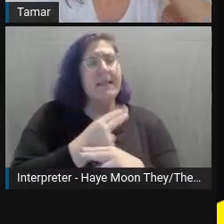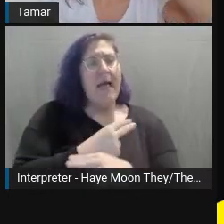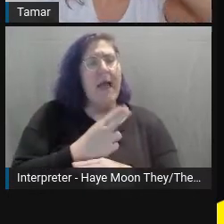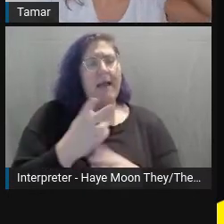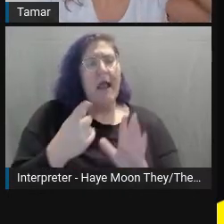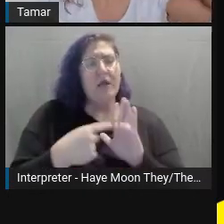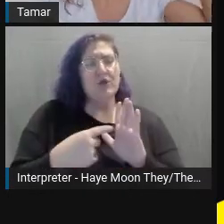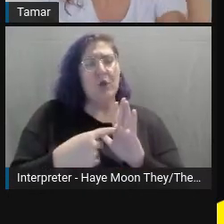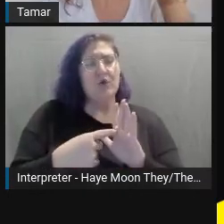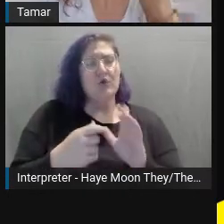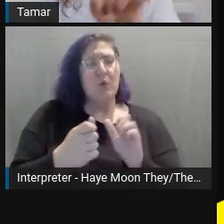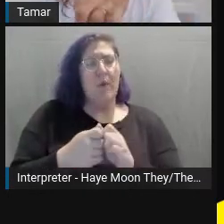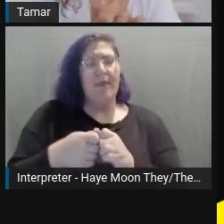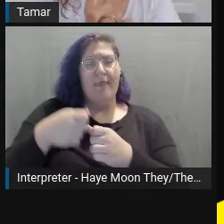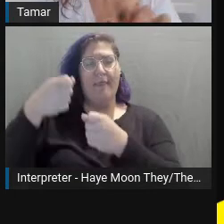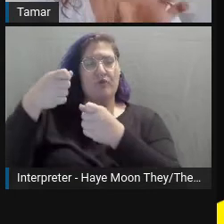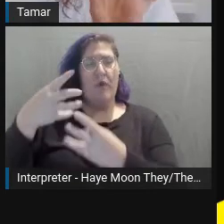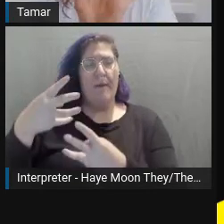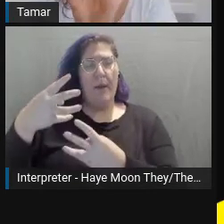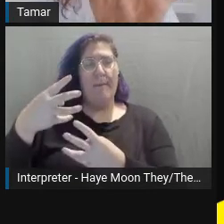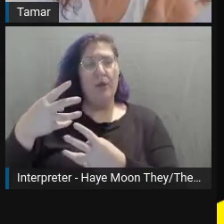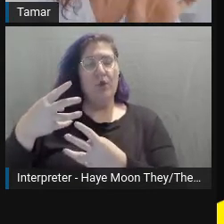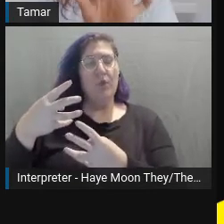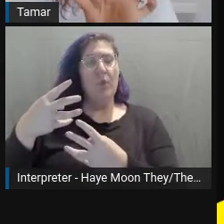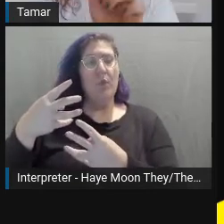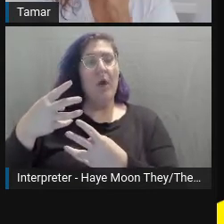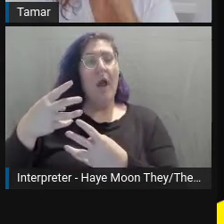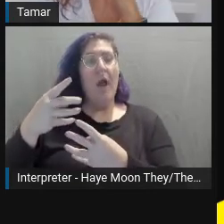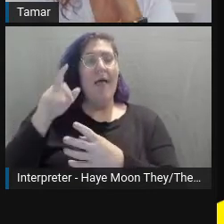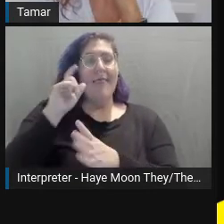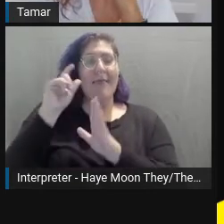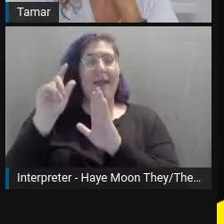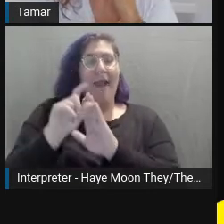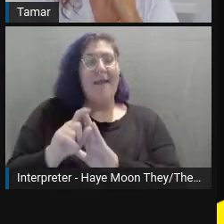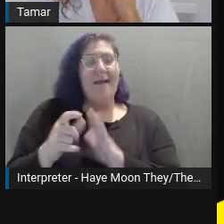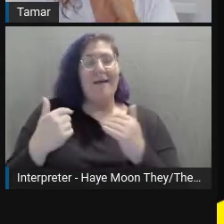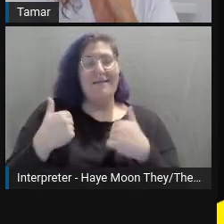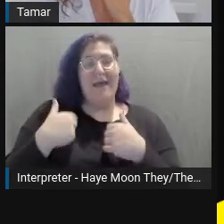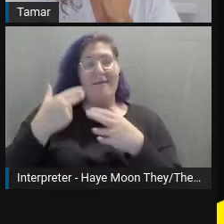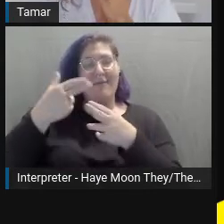for keyboard functionality, the icons had the labels under them.